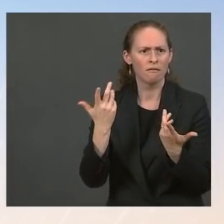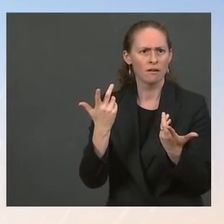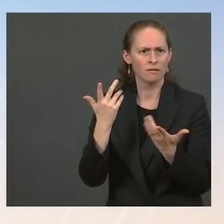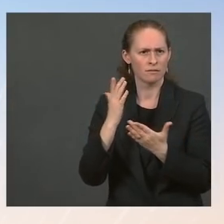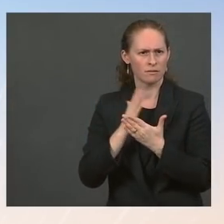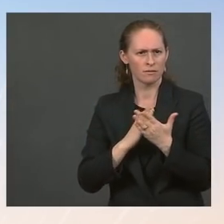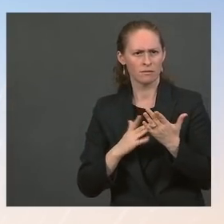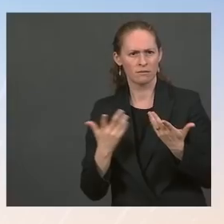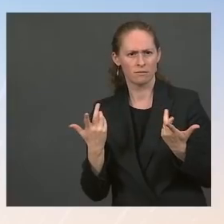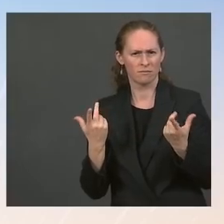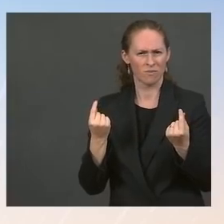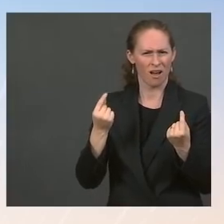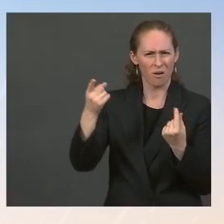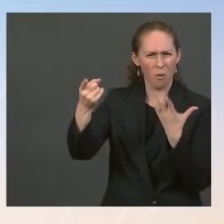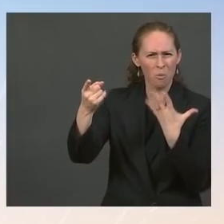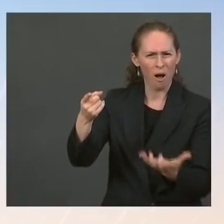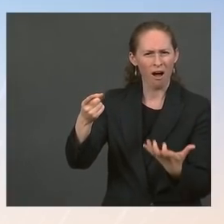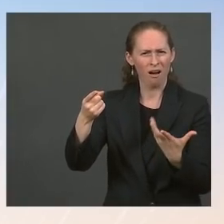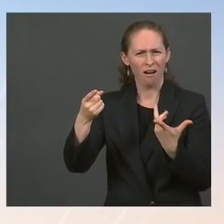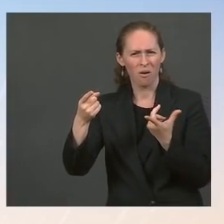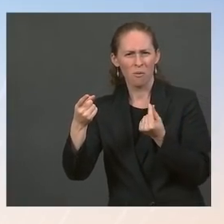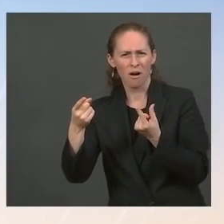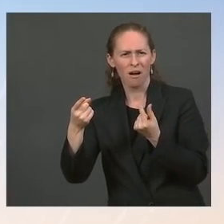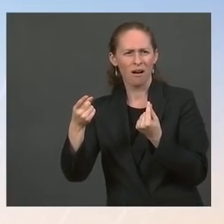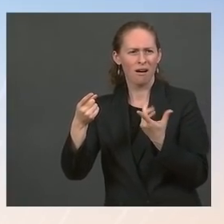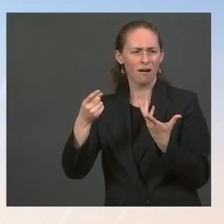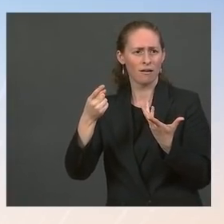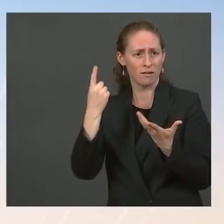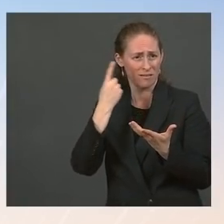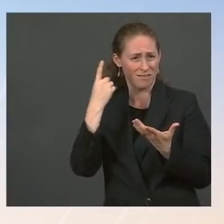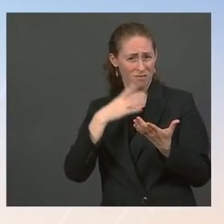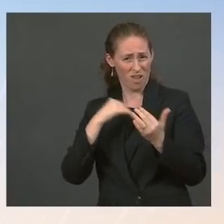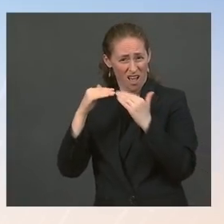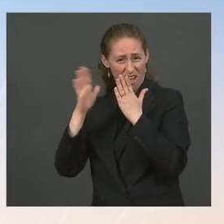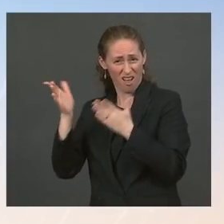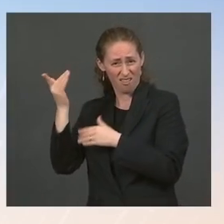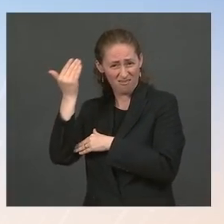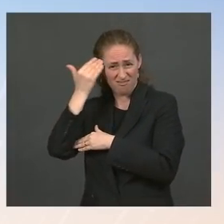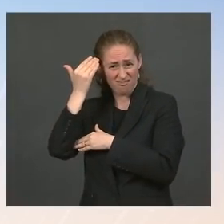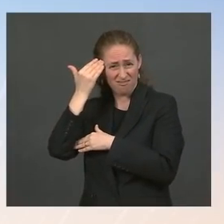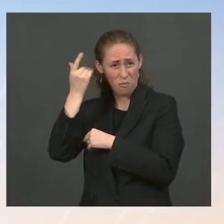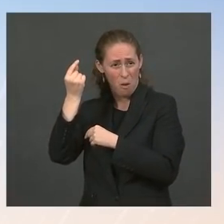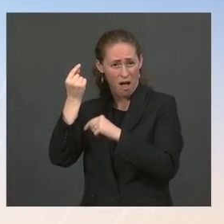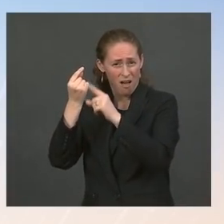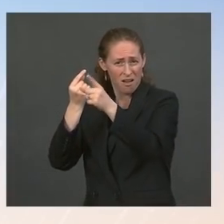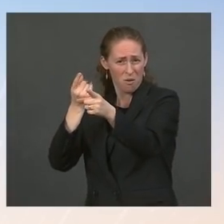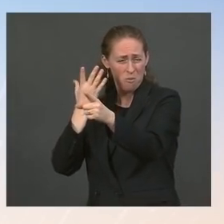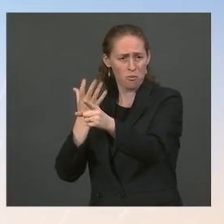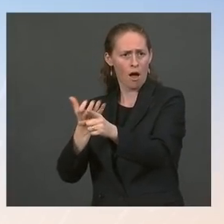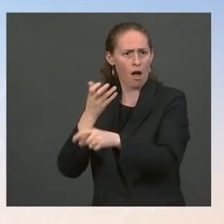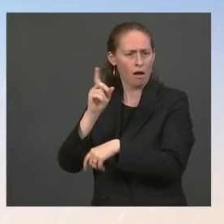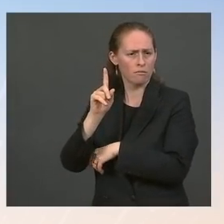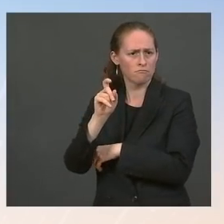Does the White House have a good understanding of that? And if so, is it sharing that with congressional Democrats?